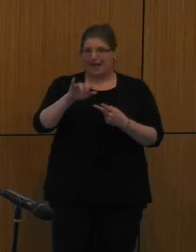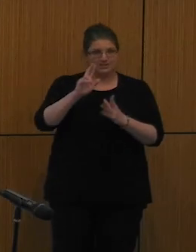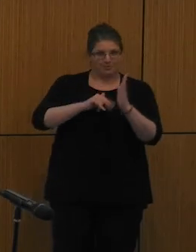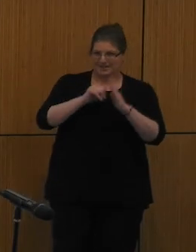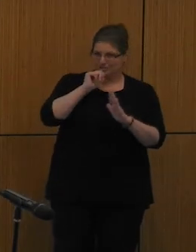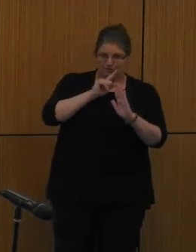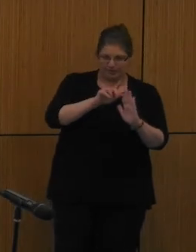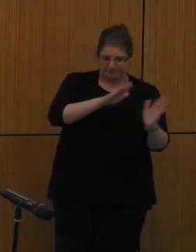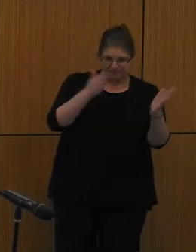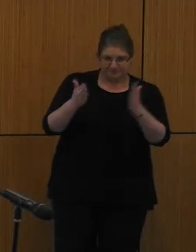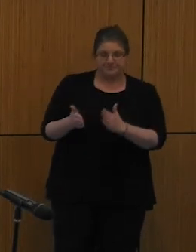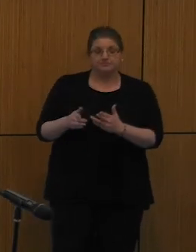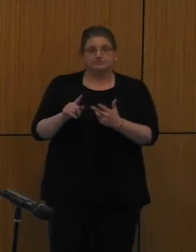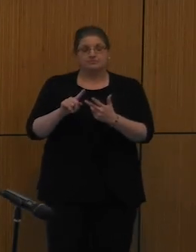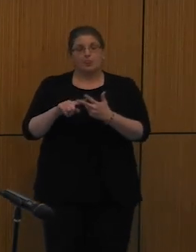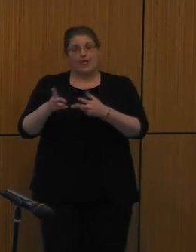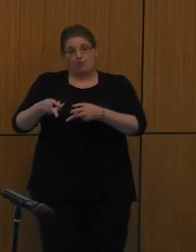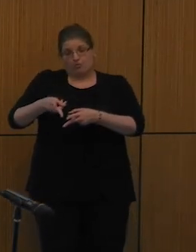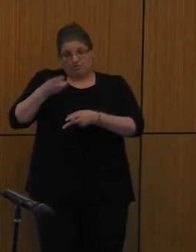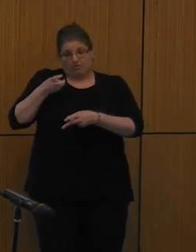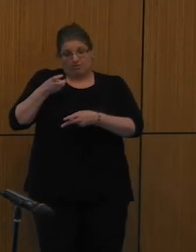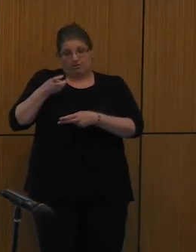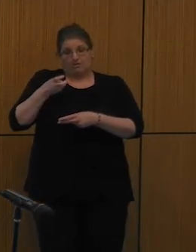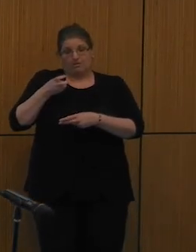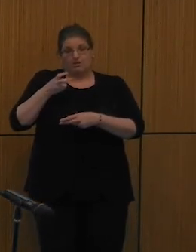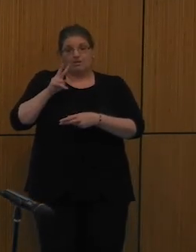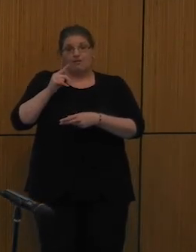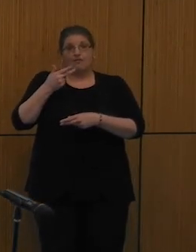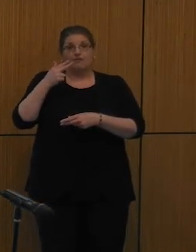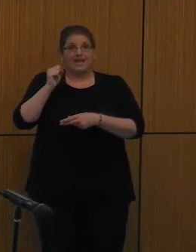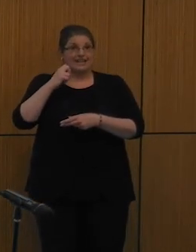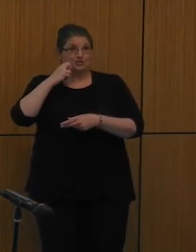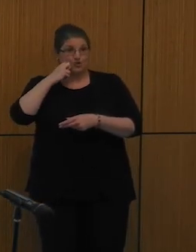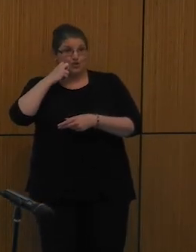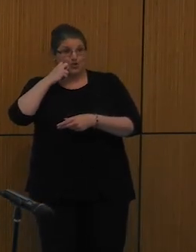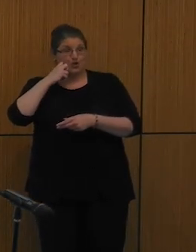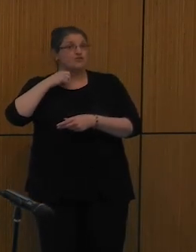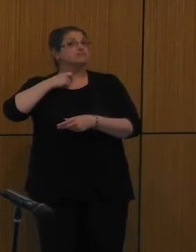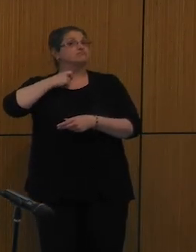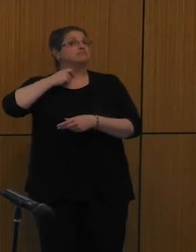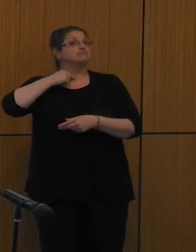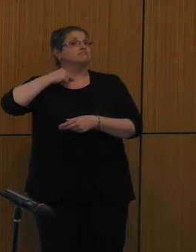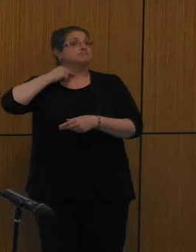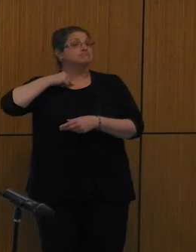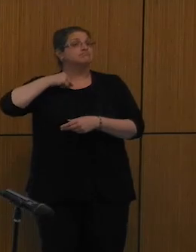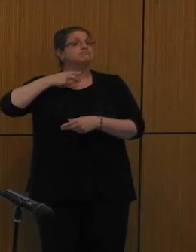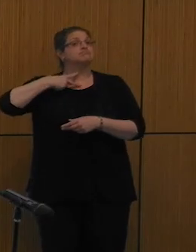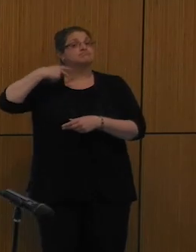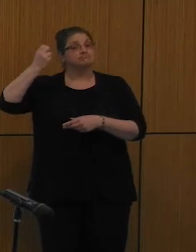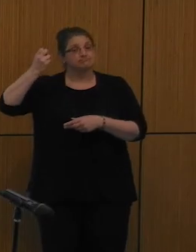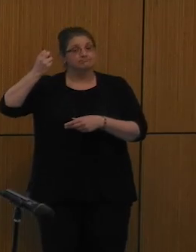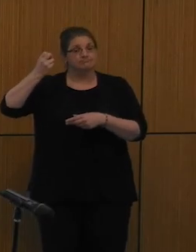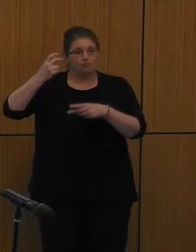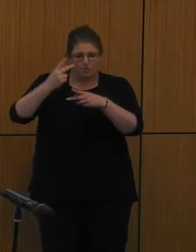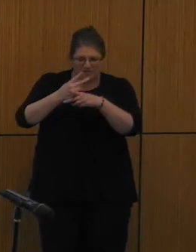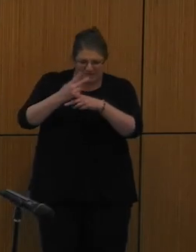Then once we extract the vagus nerve. And at that point, my team and I have documented all of the it's branching, all of the variations